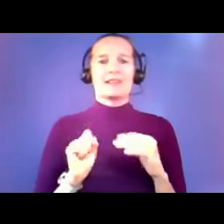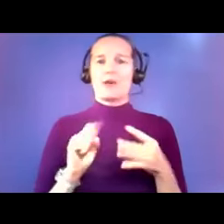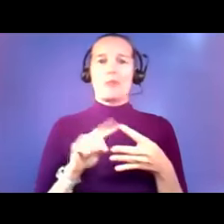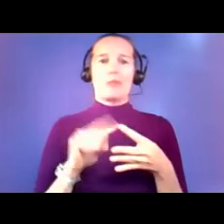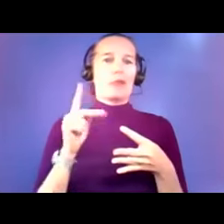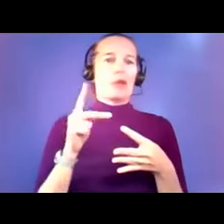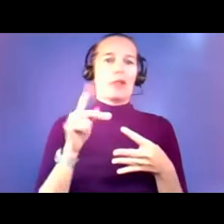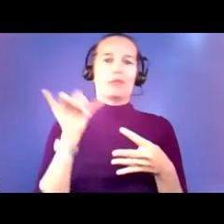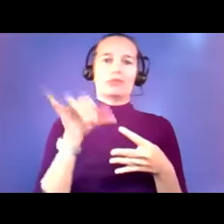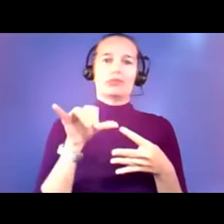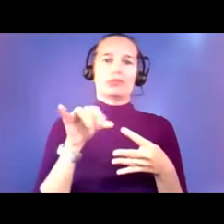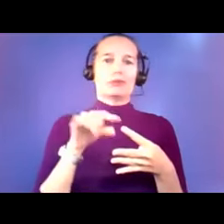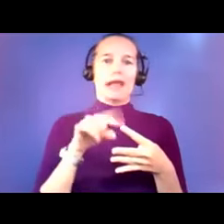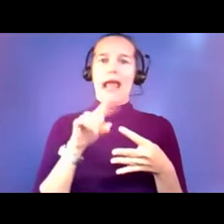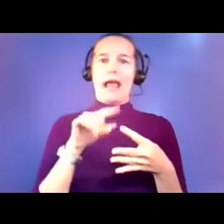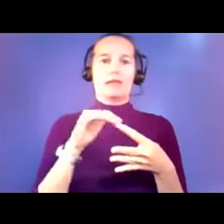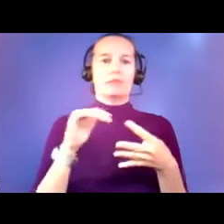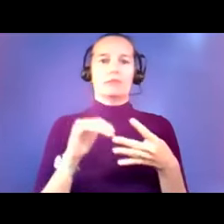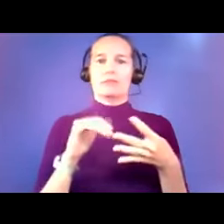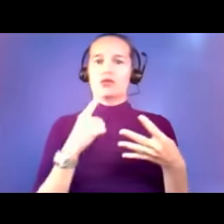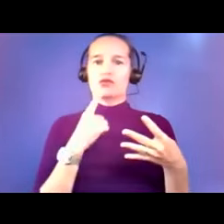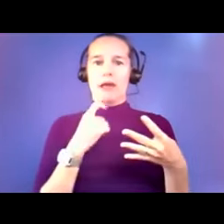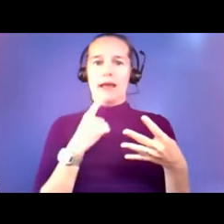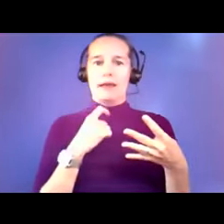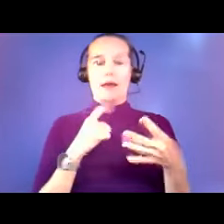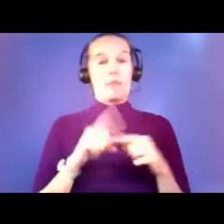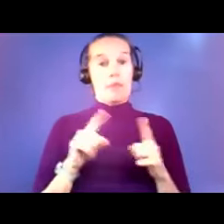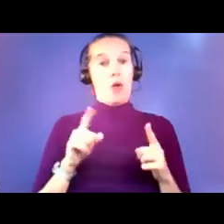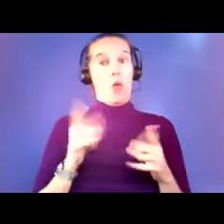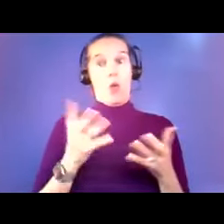us move in the right direction by ensuring our county is ready for the increased